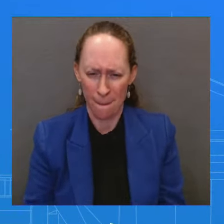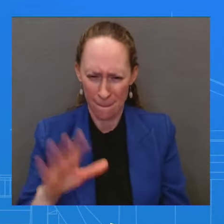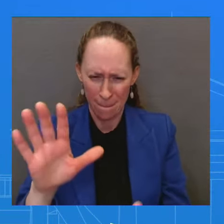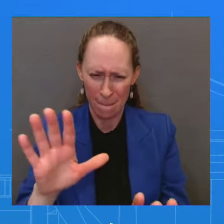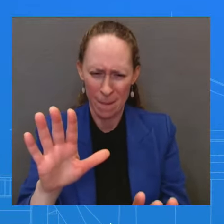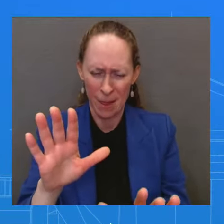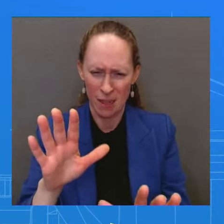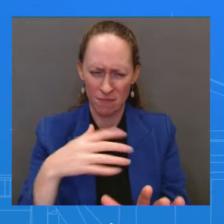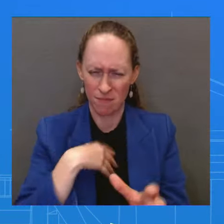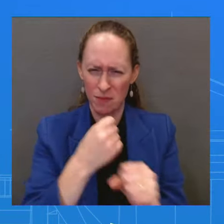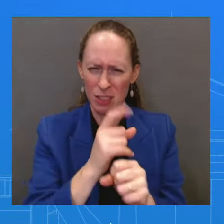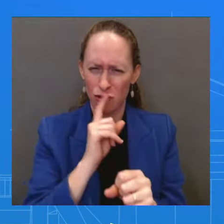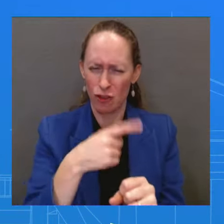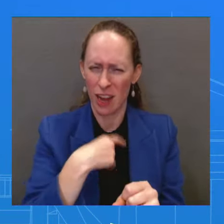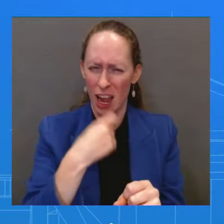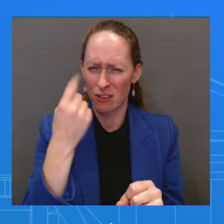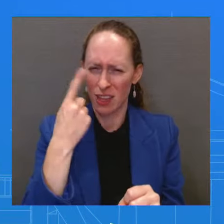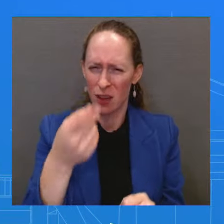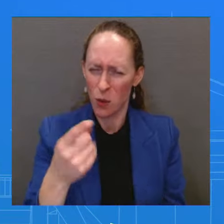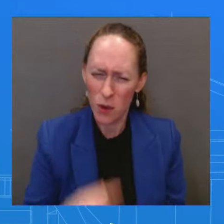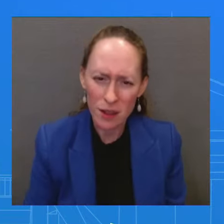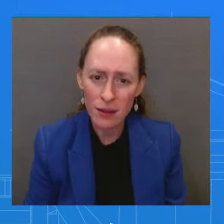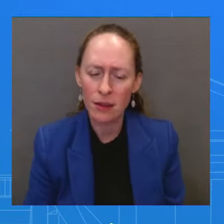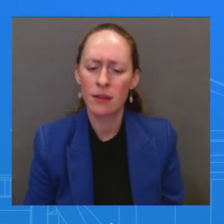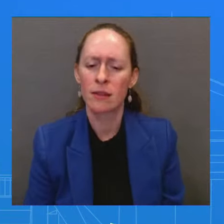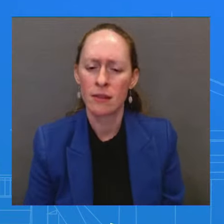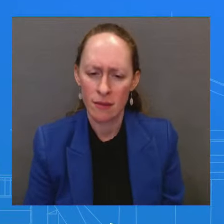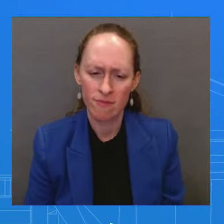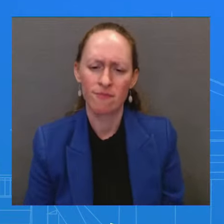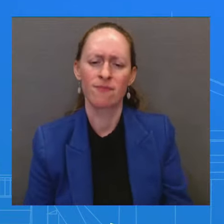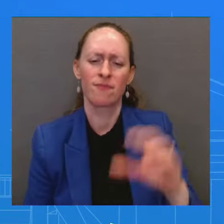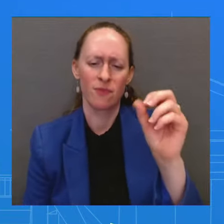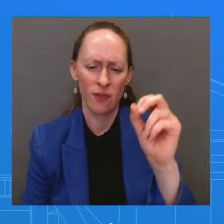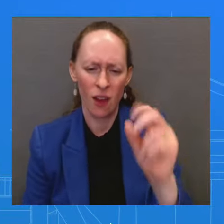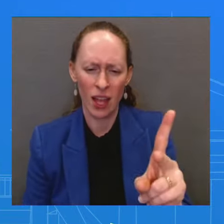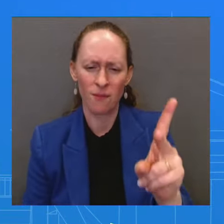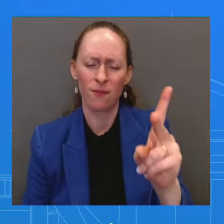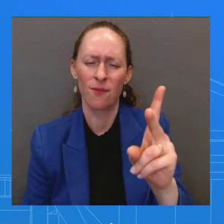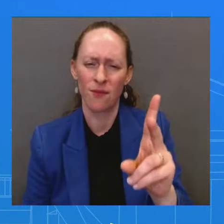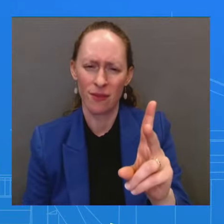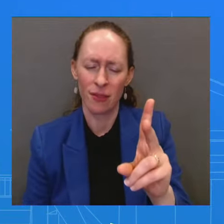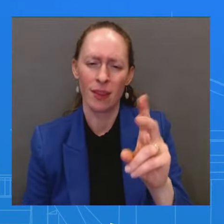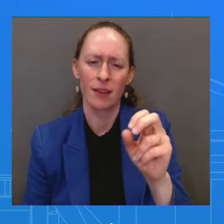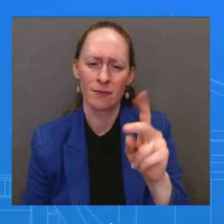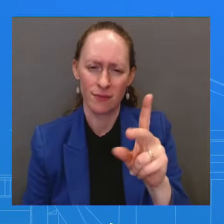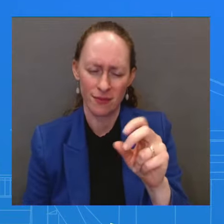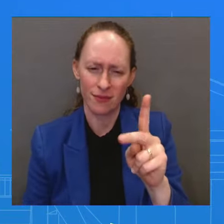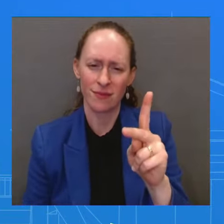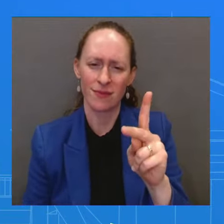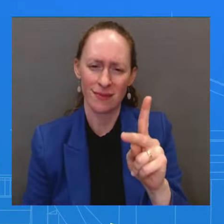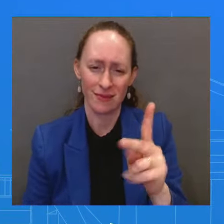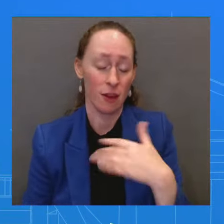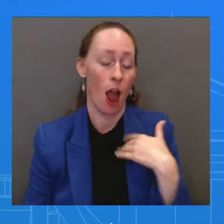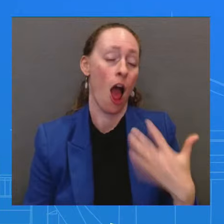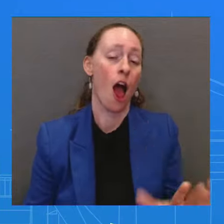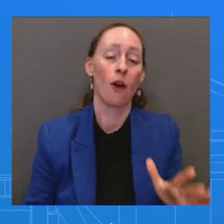and I've said this multiple times at this point -- we have seen overwhelming support to continue the support -- to continue the funding for Ukraine.